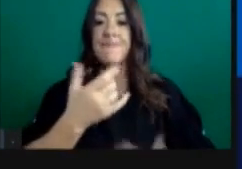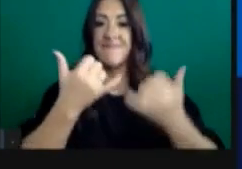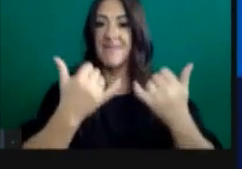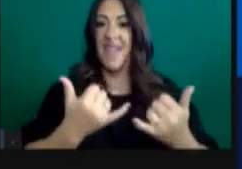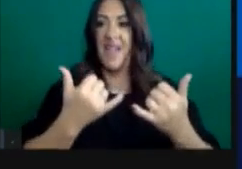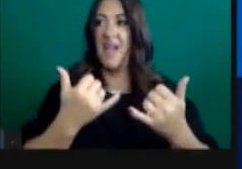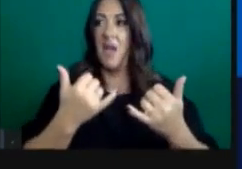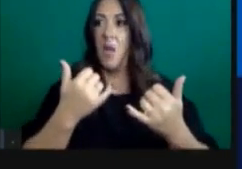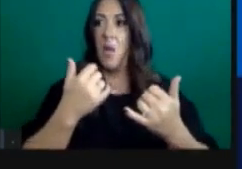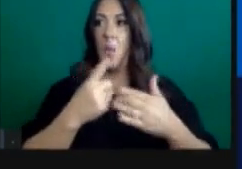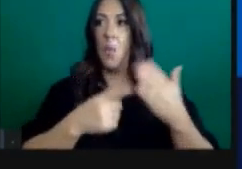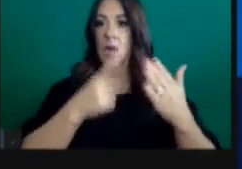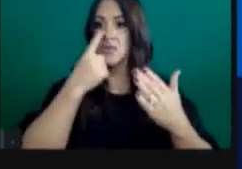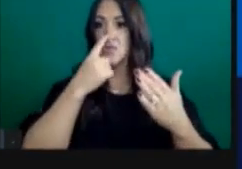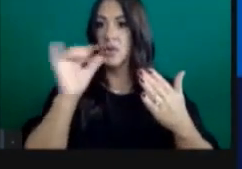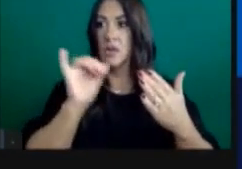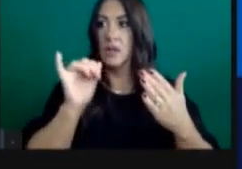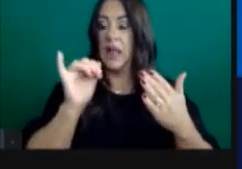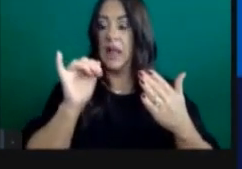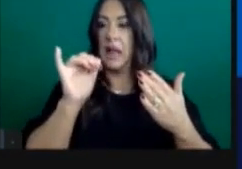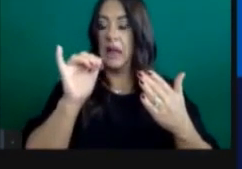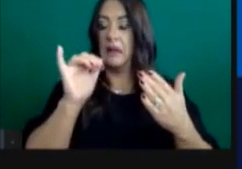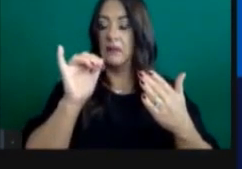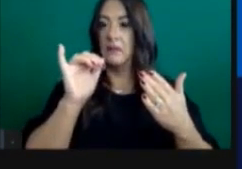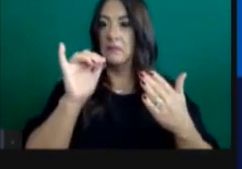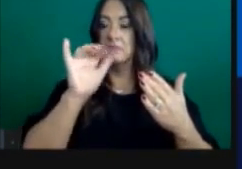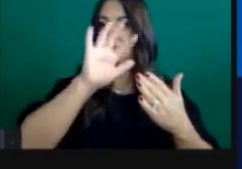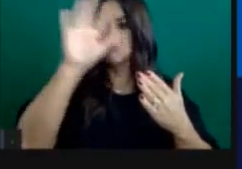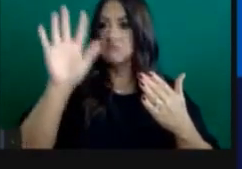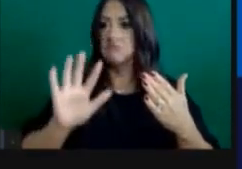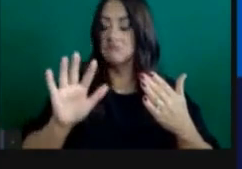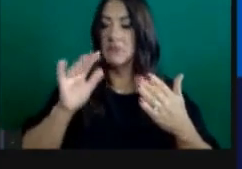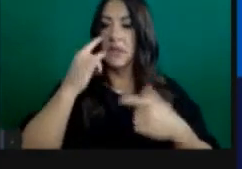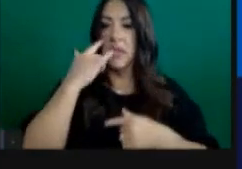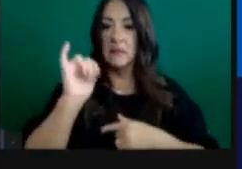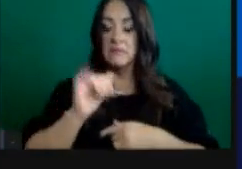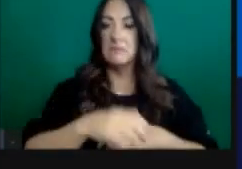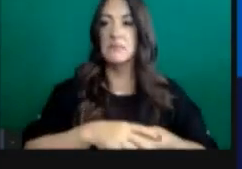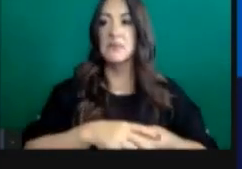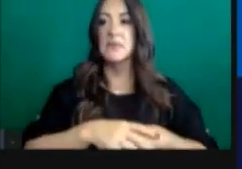NEXT SLIDE. WHAT IS OUR CURRENT SITUATION?